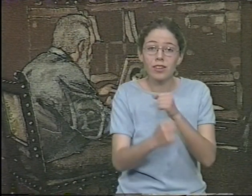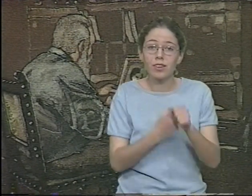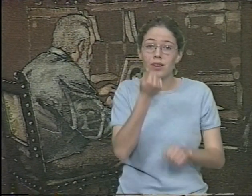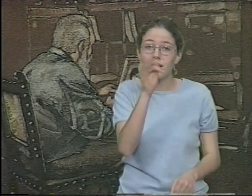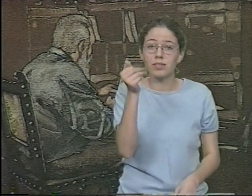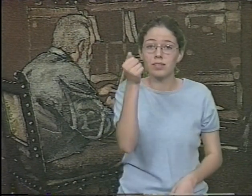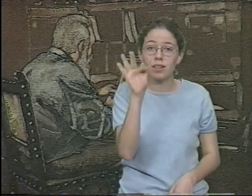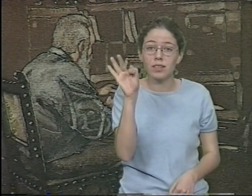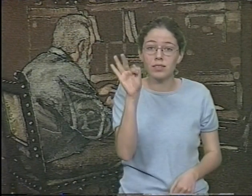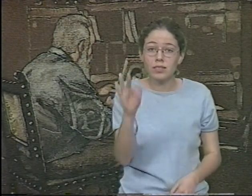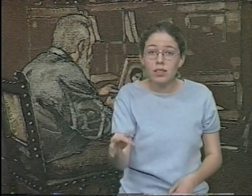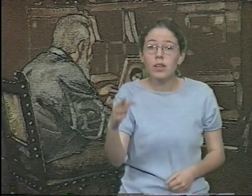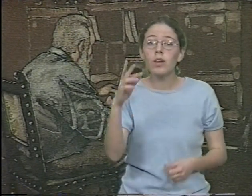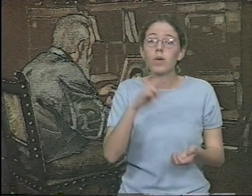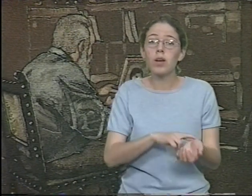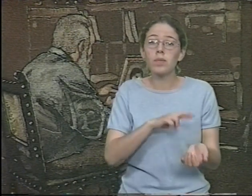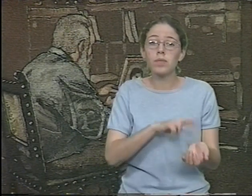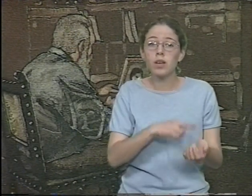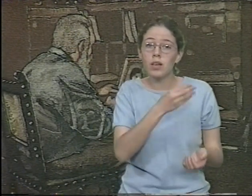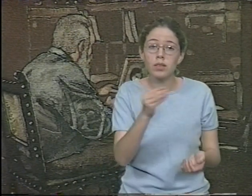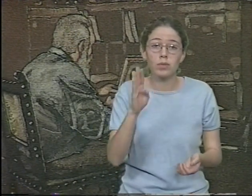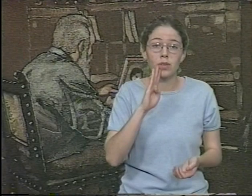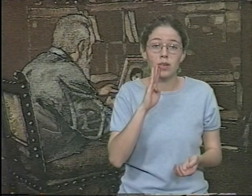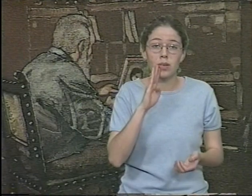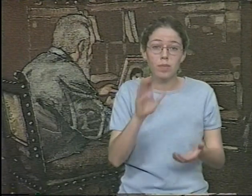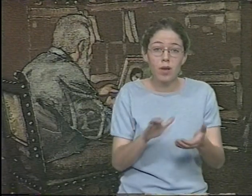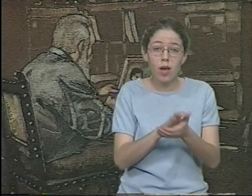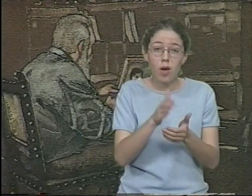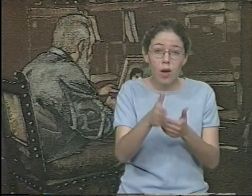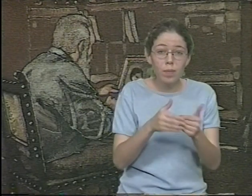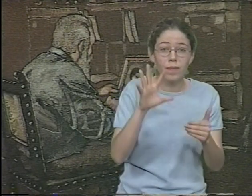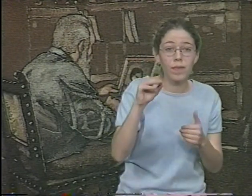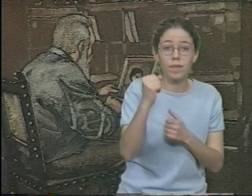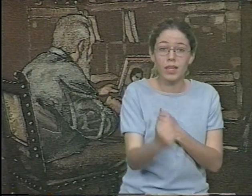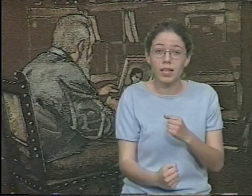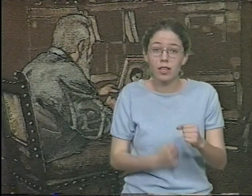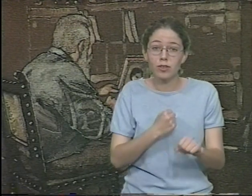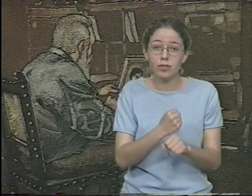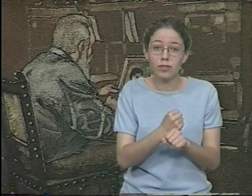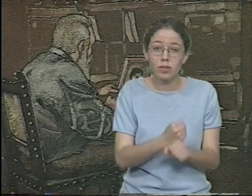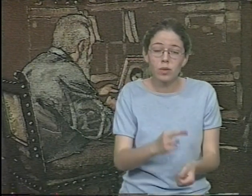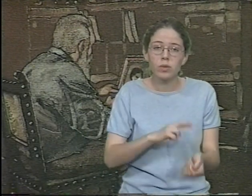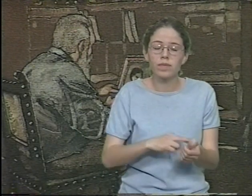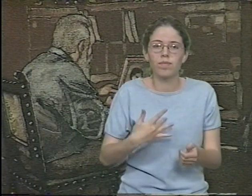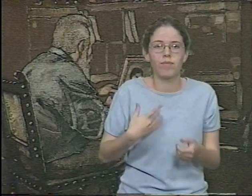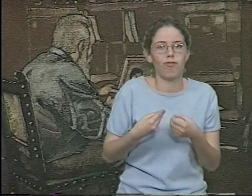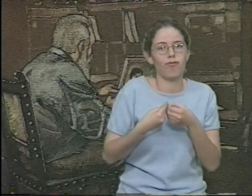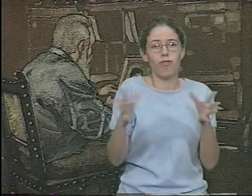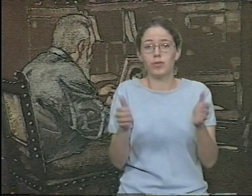When Bertha died in 1919 the Rontgens had been married for almost fifty years.